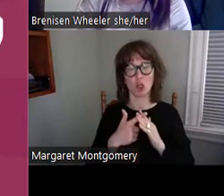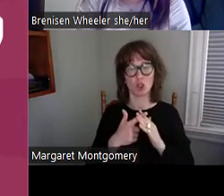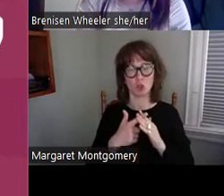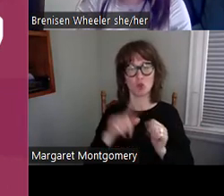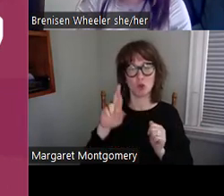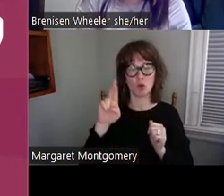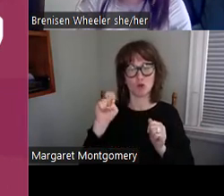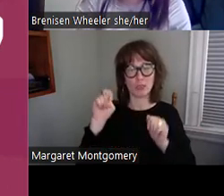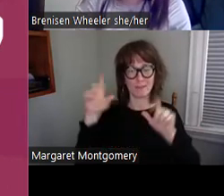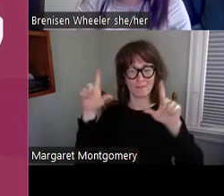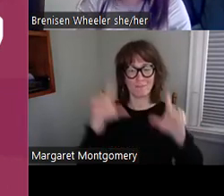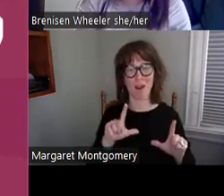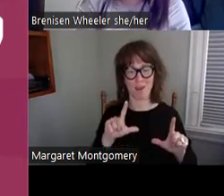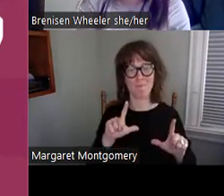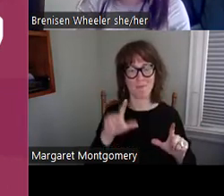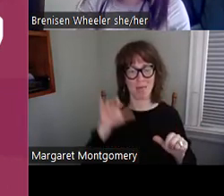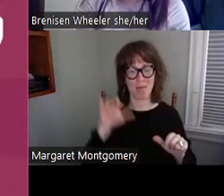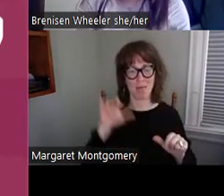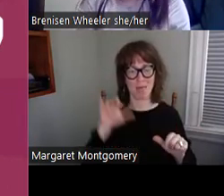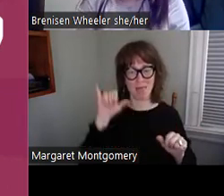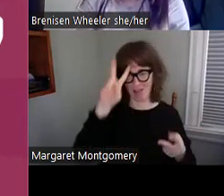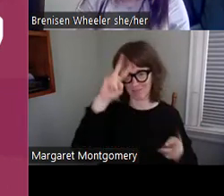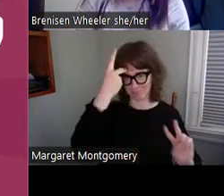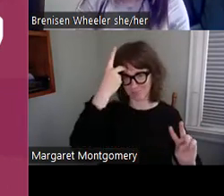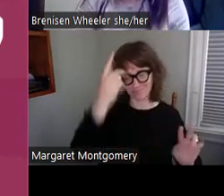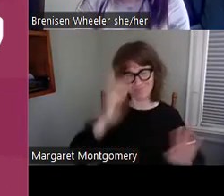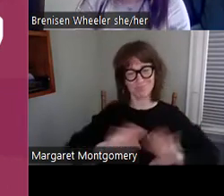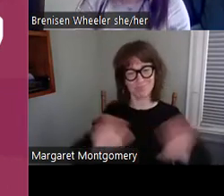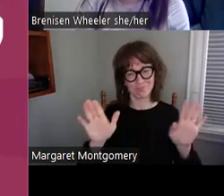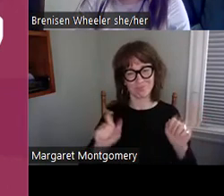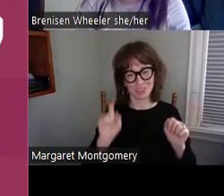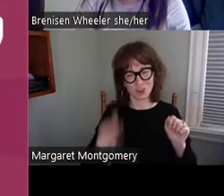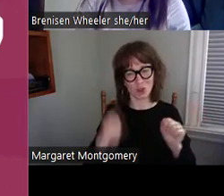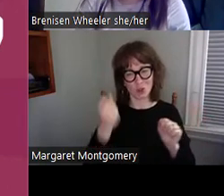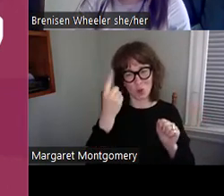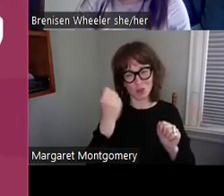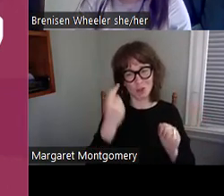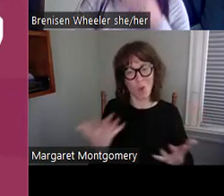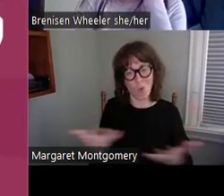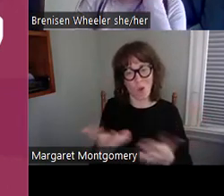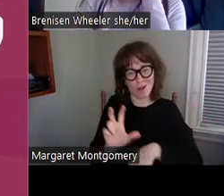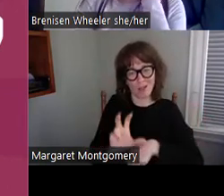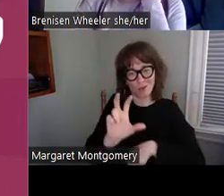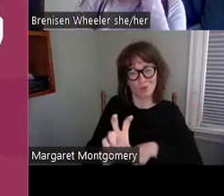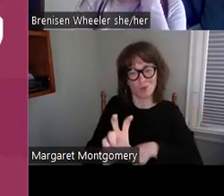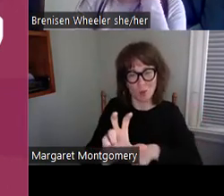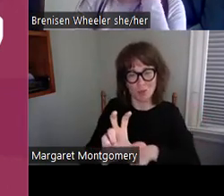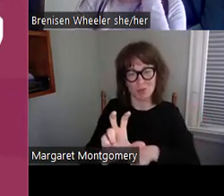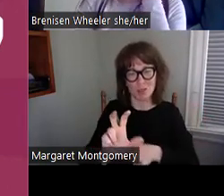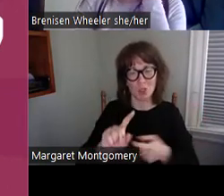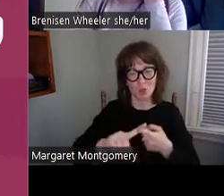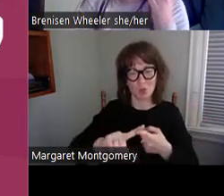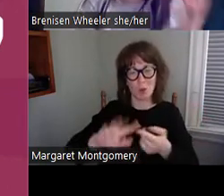misconceptions and start to understand kind of the contributing factors, and not kind